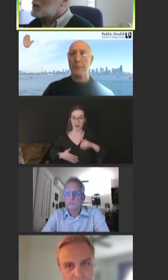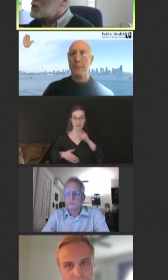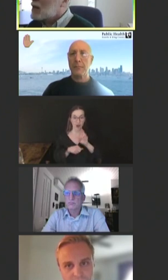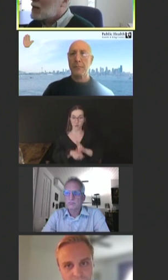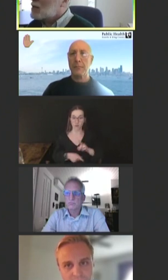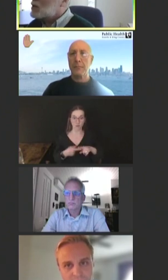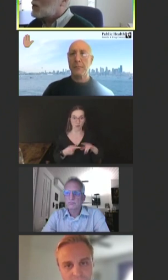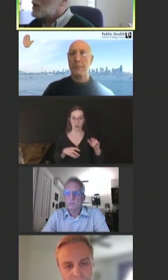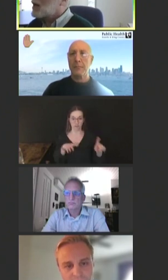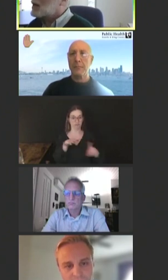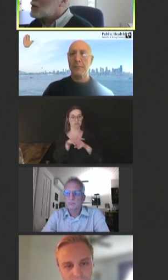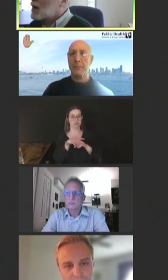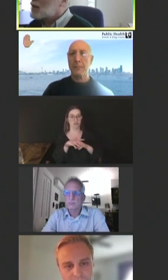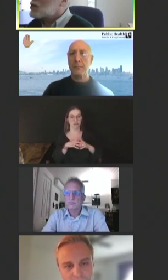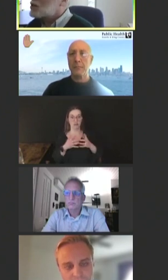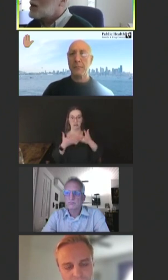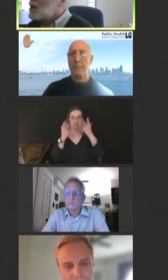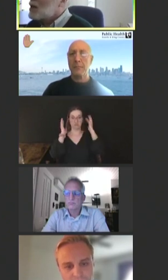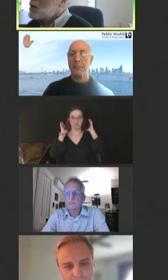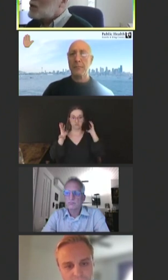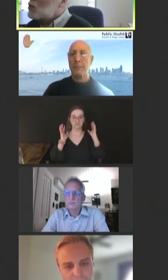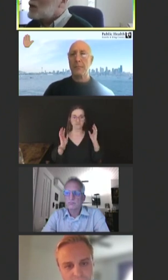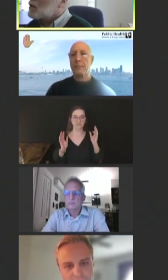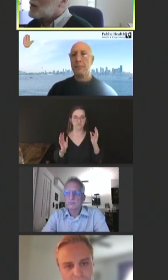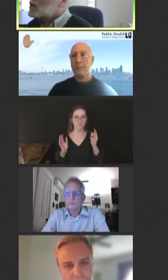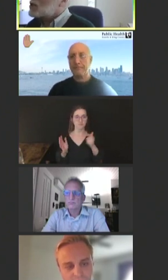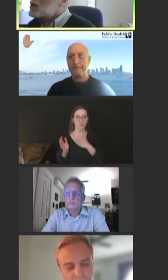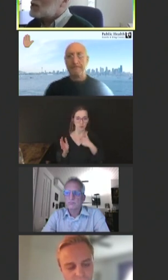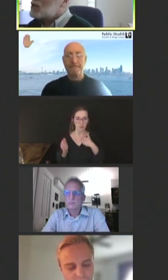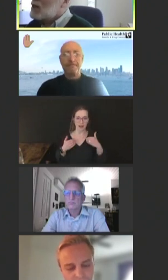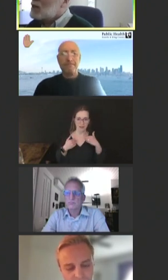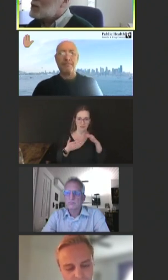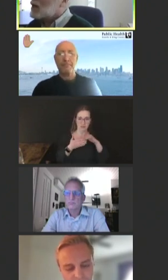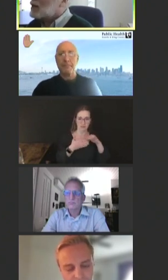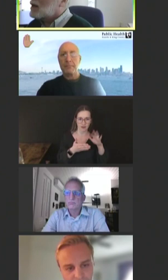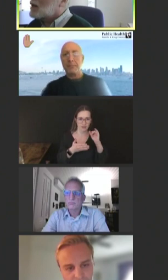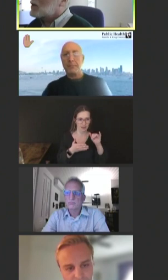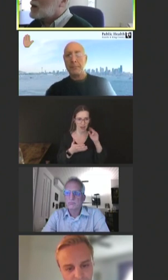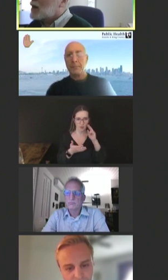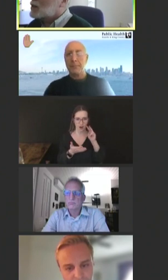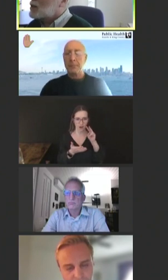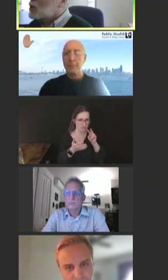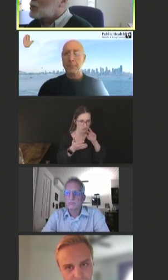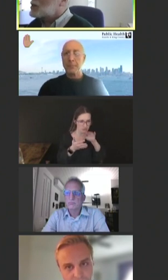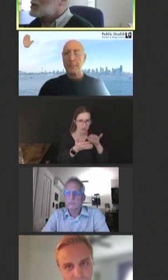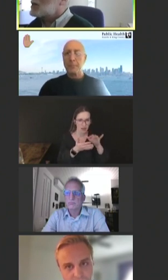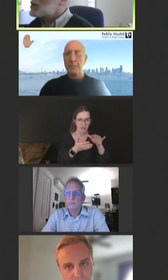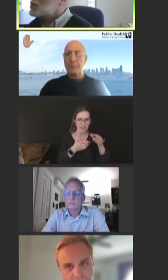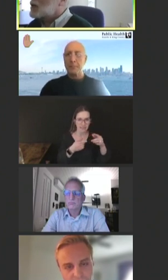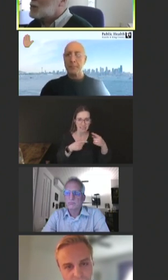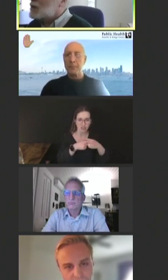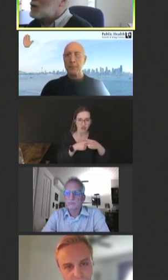studies looking at interactions between infectious disease and other noncommunicable diseases becomes